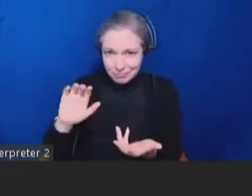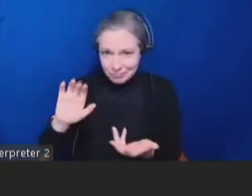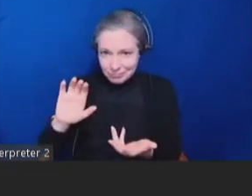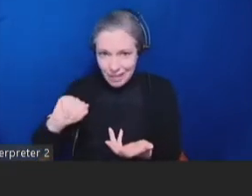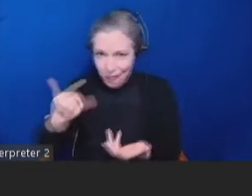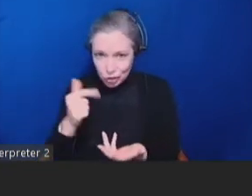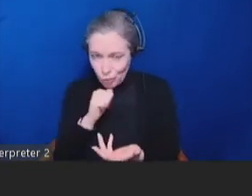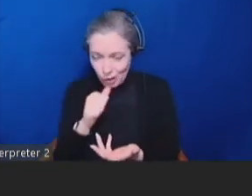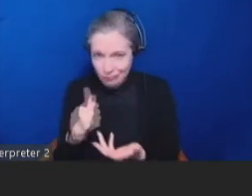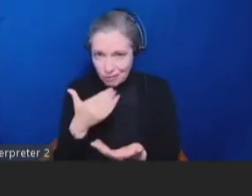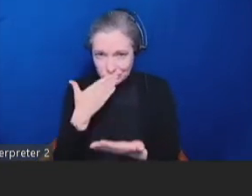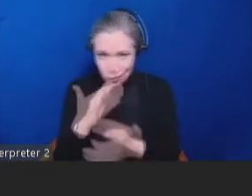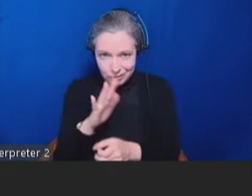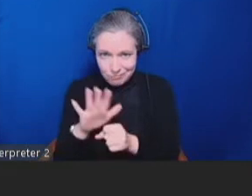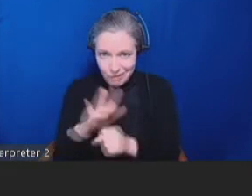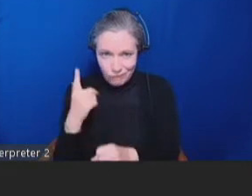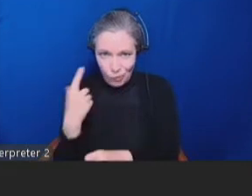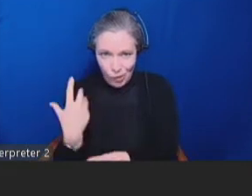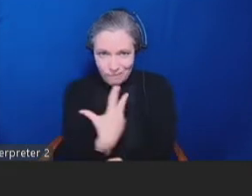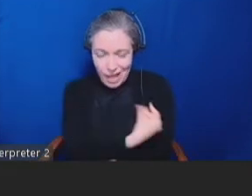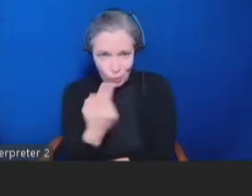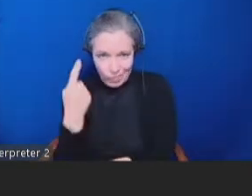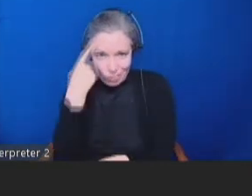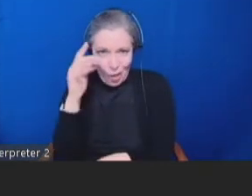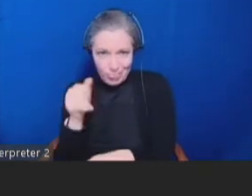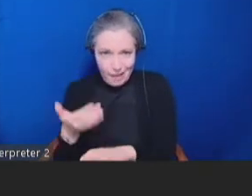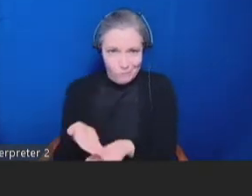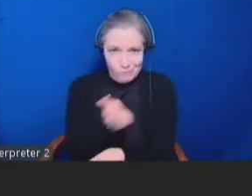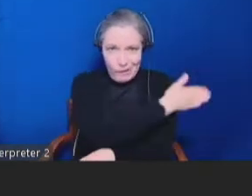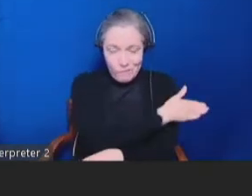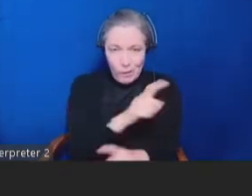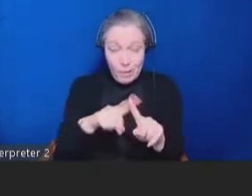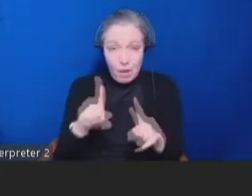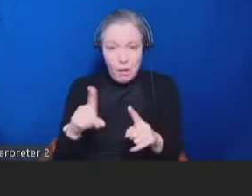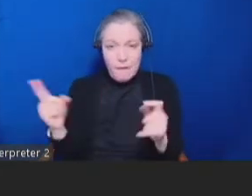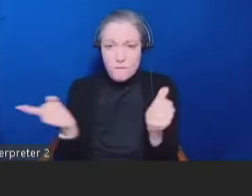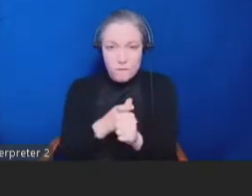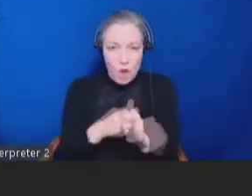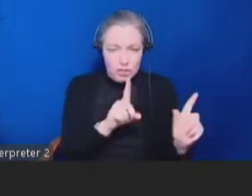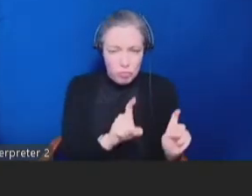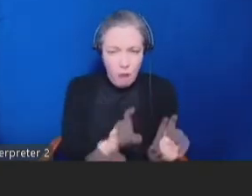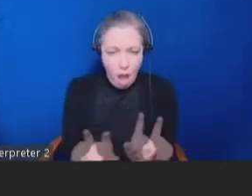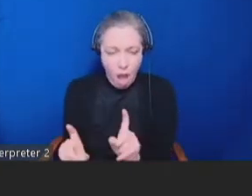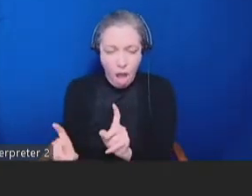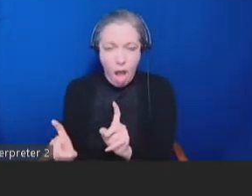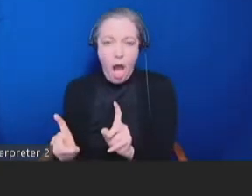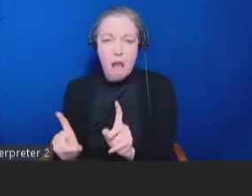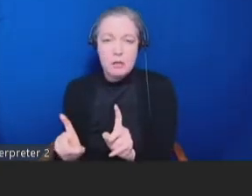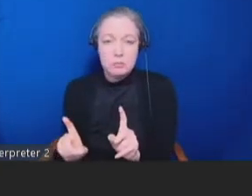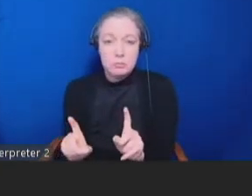for vaccines. And we launched this first clinical trial to test the individualized